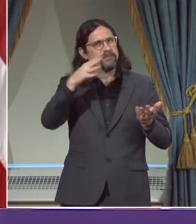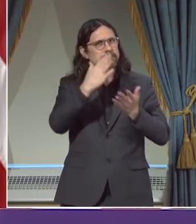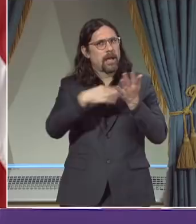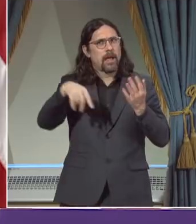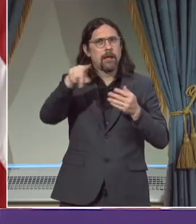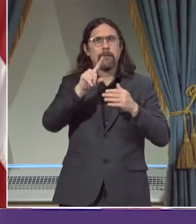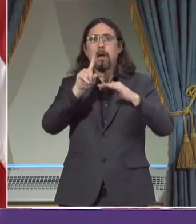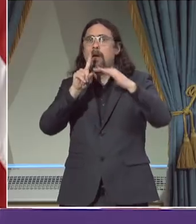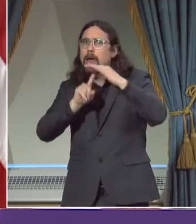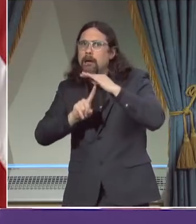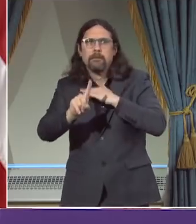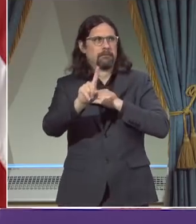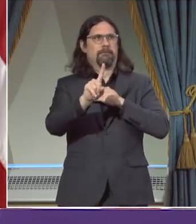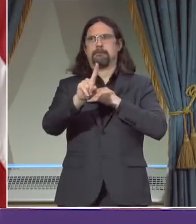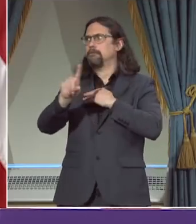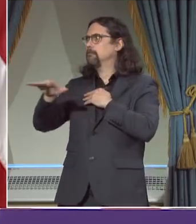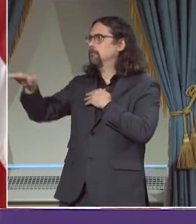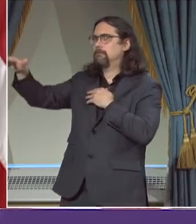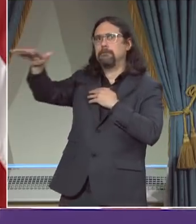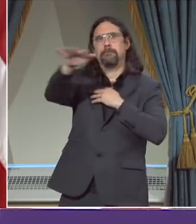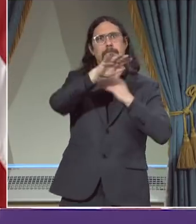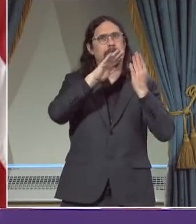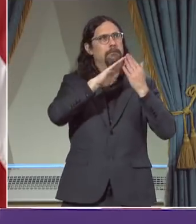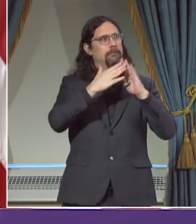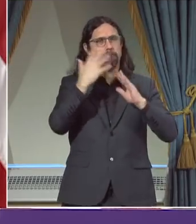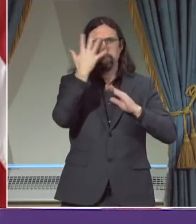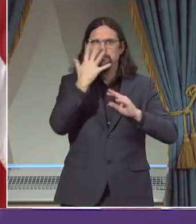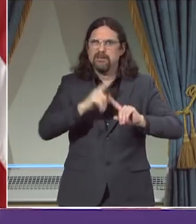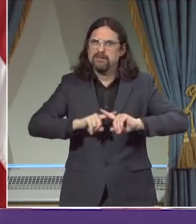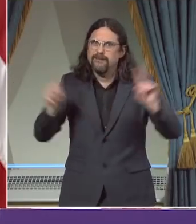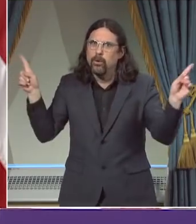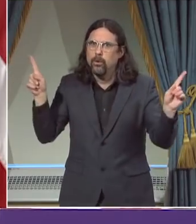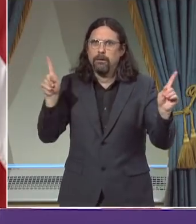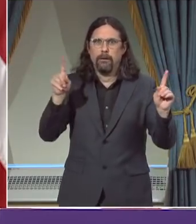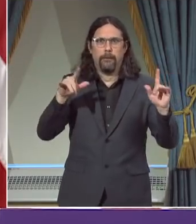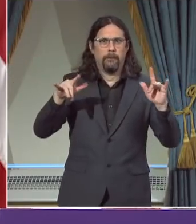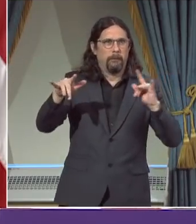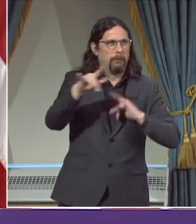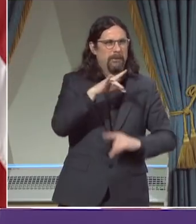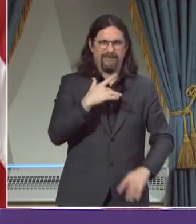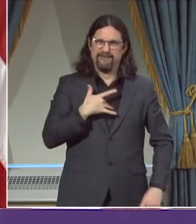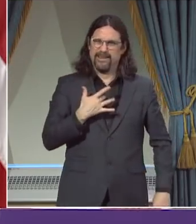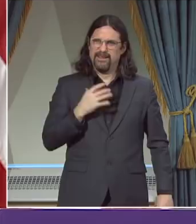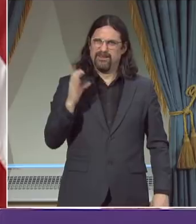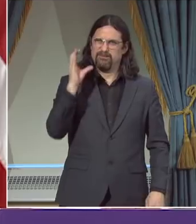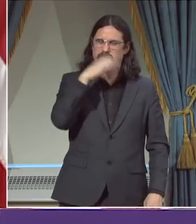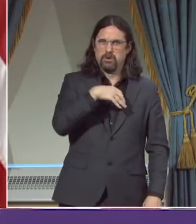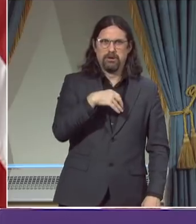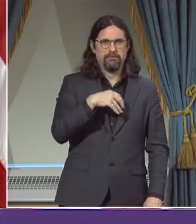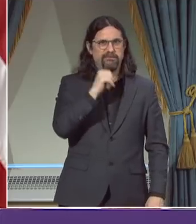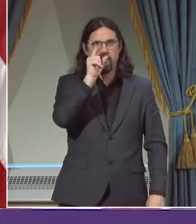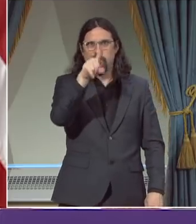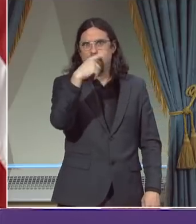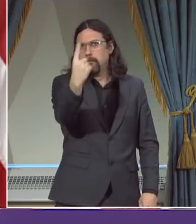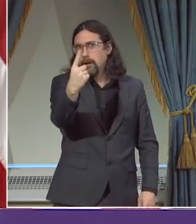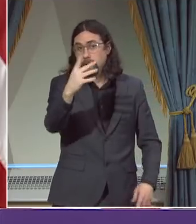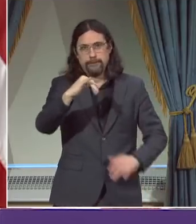ONCE IN A WHILE DURNIG A BLIZZARD OR SOME EXCEPTIONAL EVENT. WE SEE A LOT OF EMPTY STREETS AND SIDEWALKS.